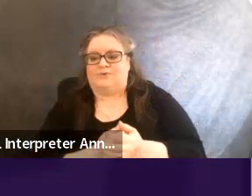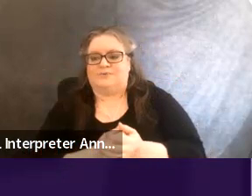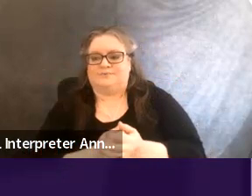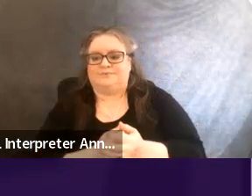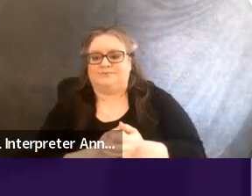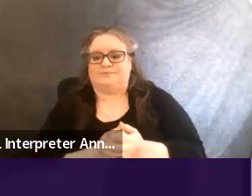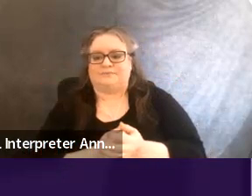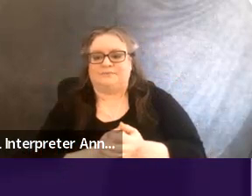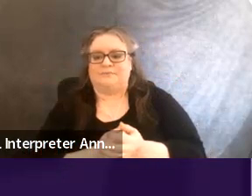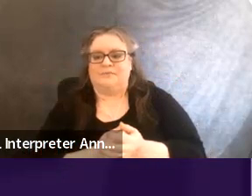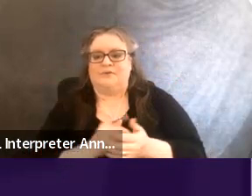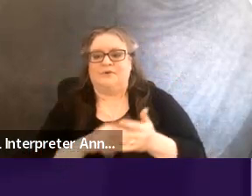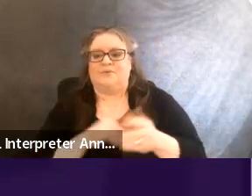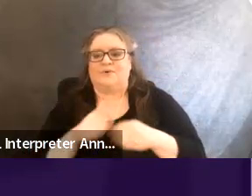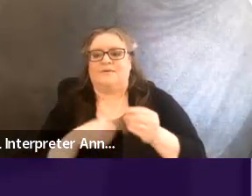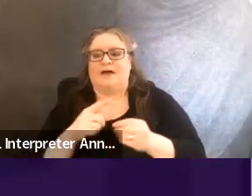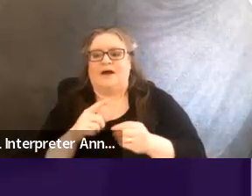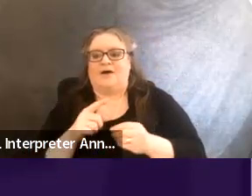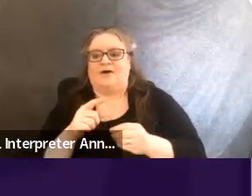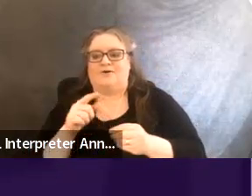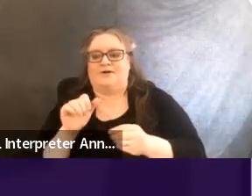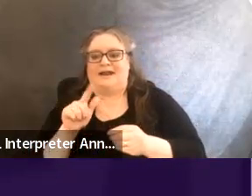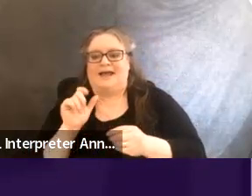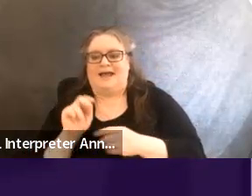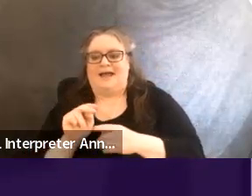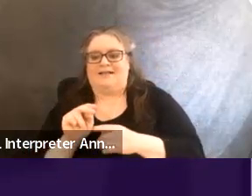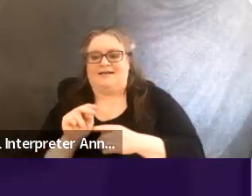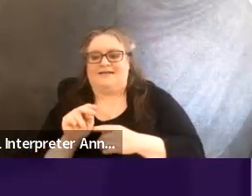How about you, Ellen, from the public relations,